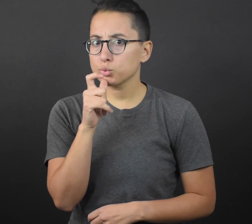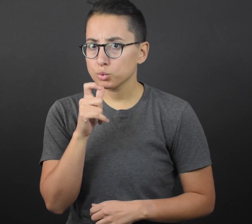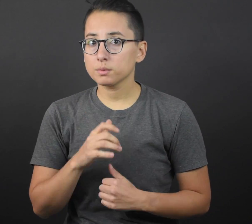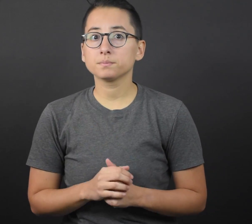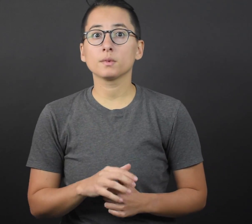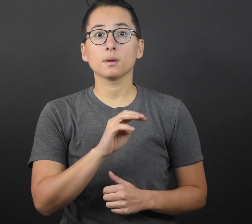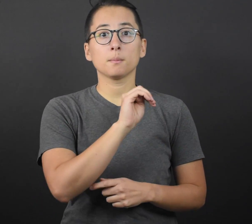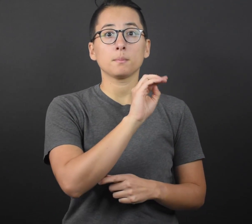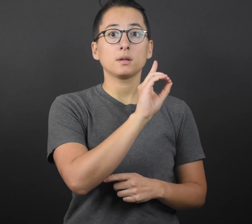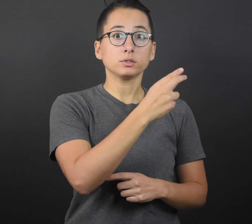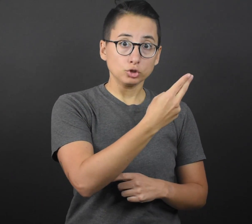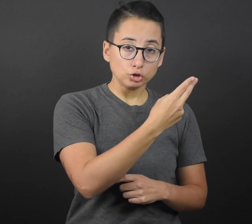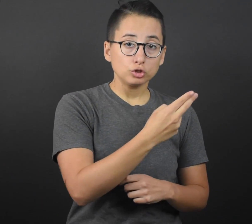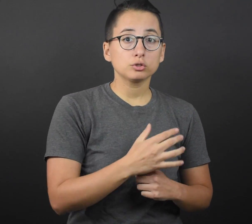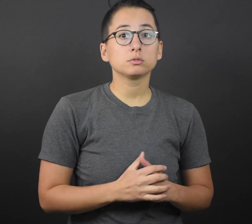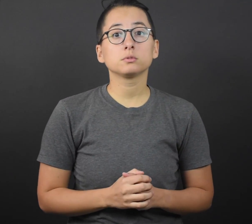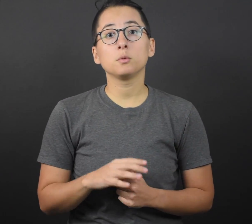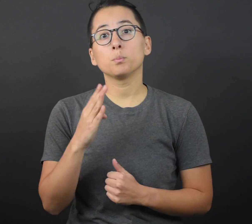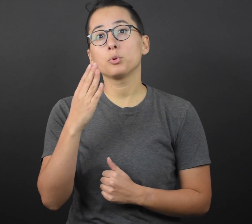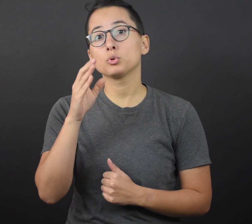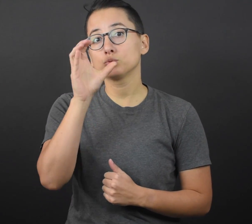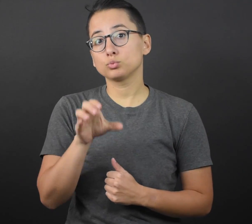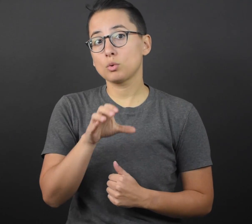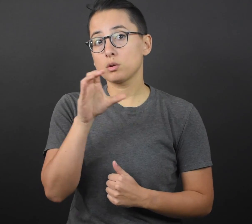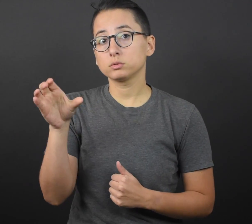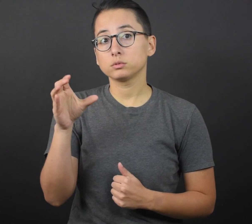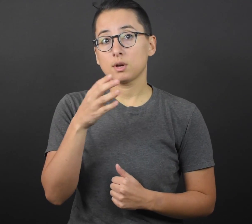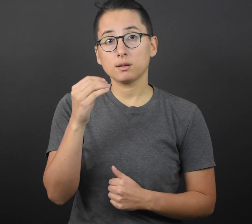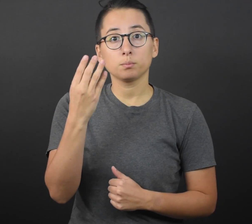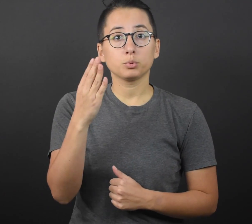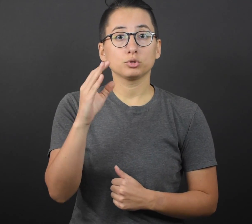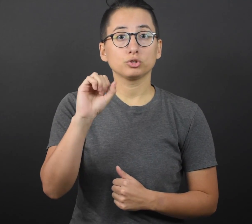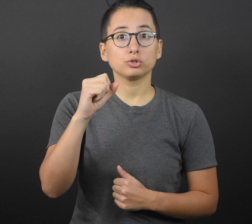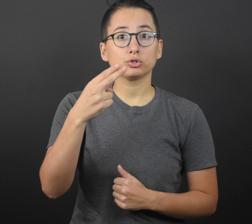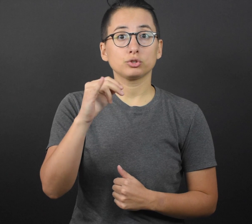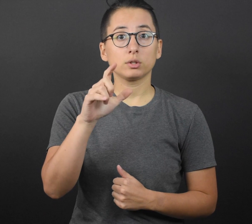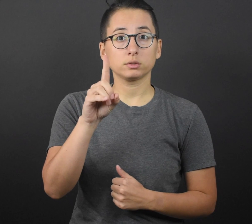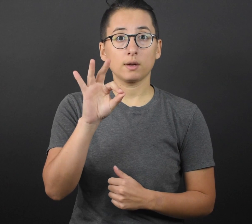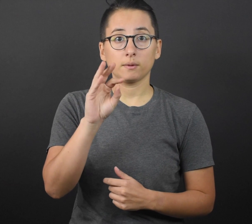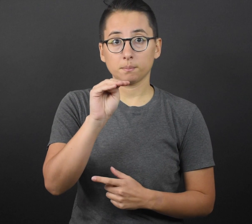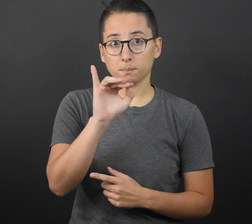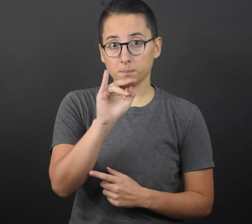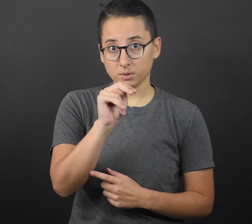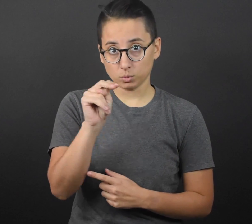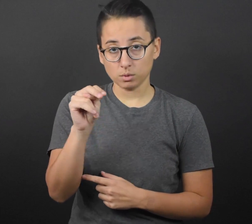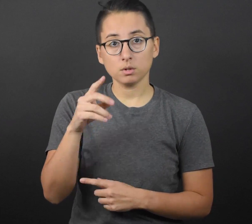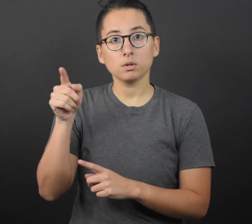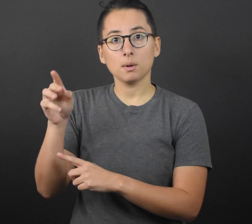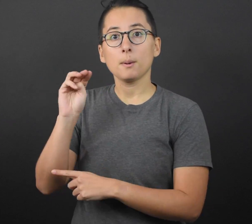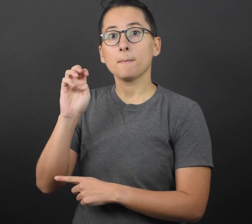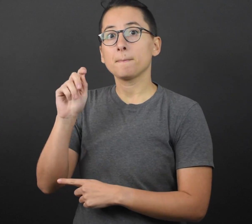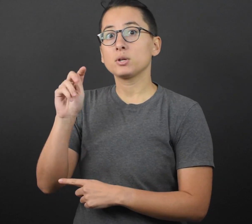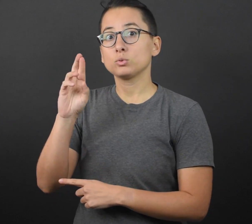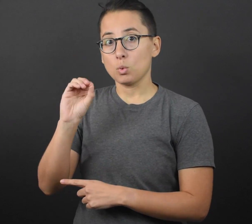MDH and partners like Blue Cross and Blue Shield of Minnesota and Metro Transit.